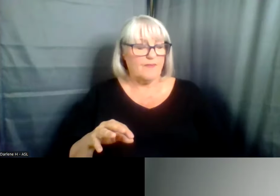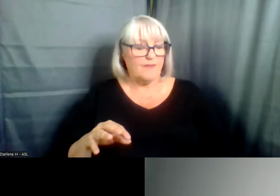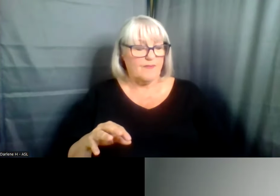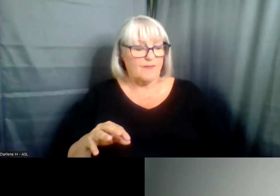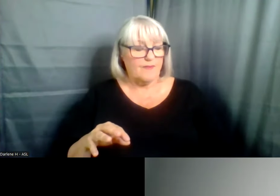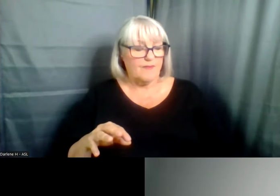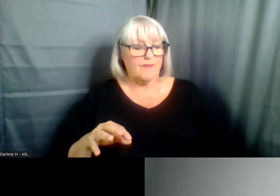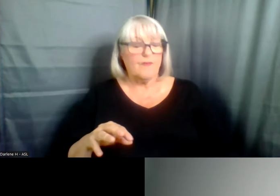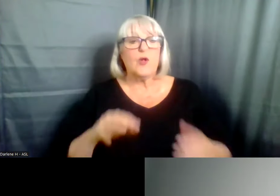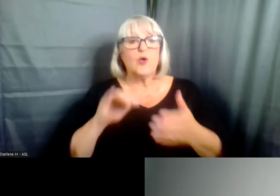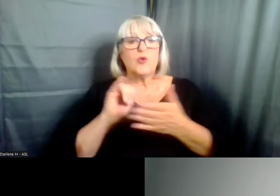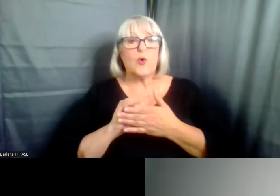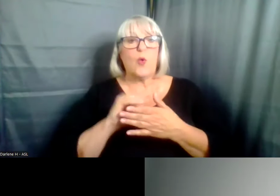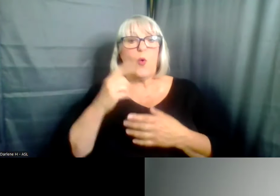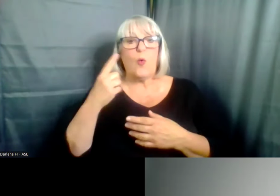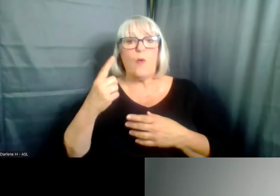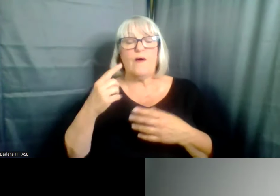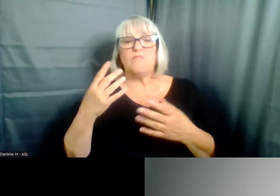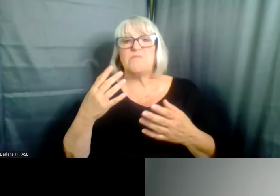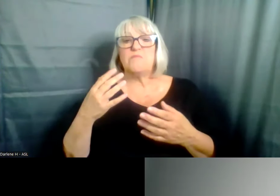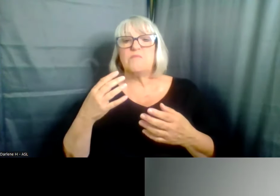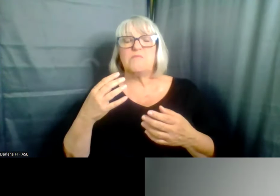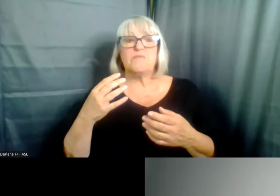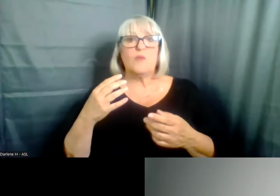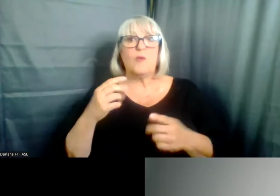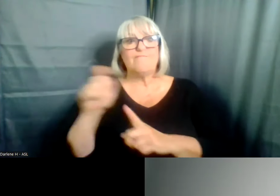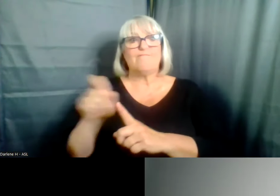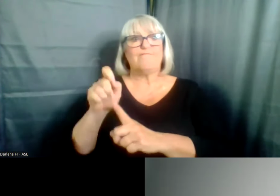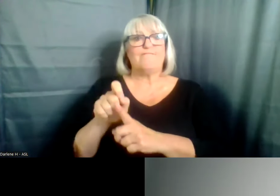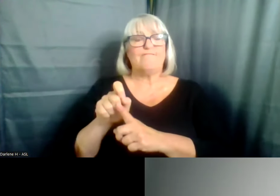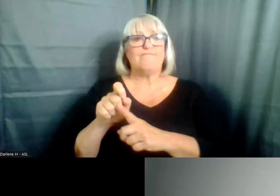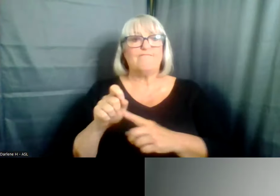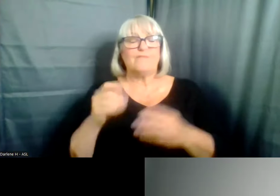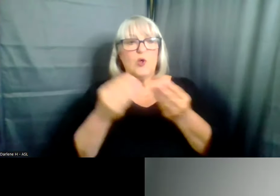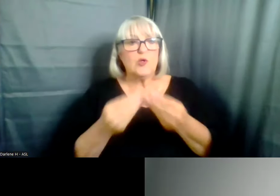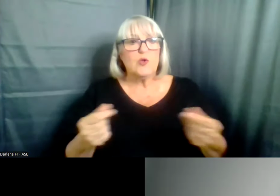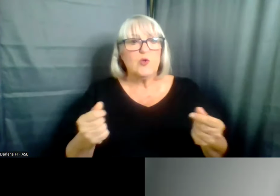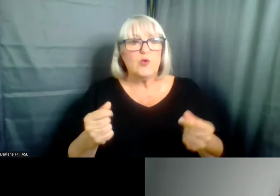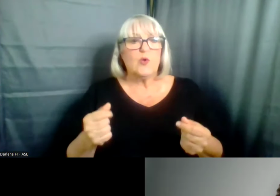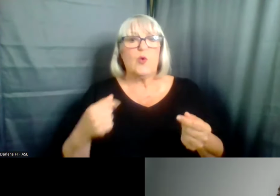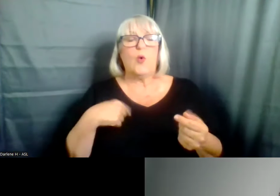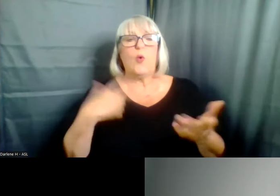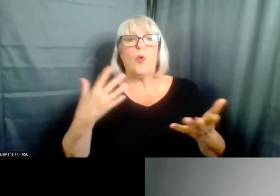to being able to, you know build out solutions and part of that is data-driven solutions.